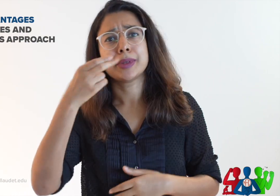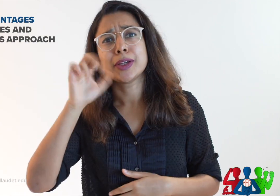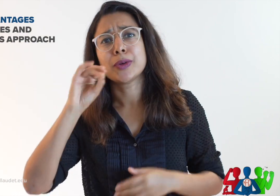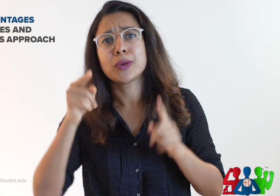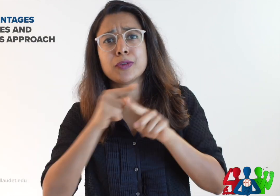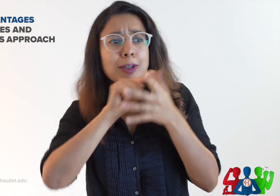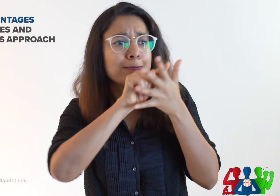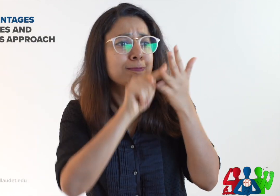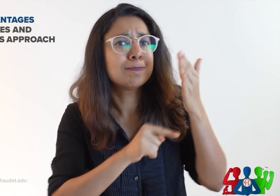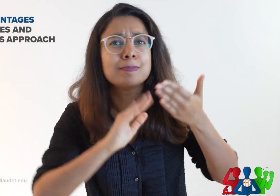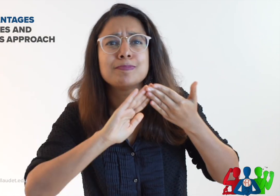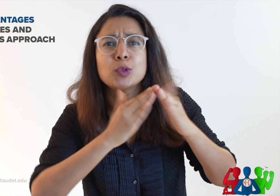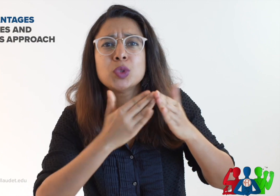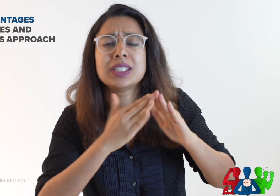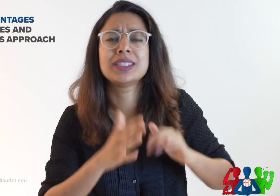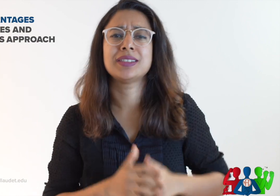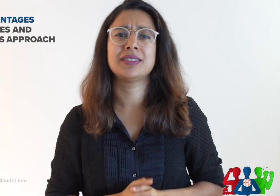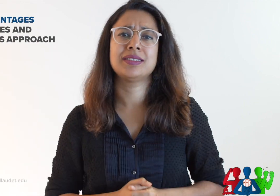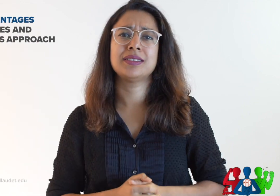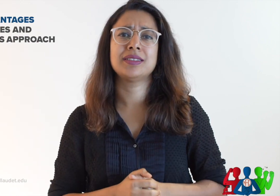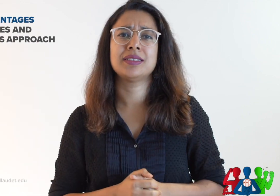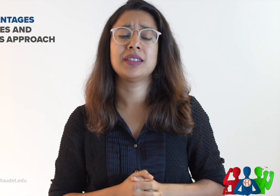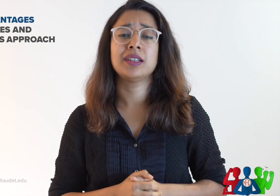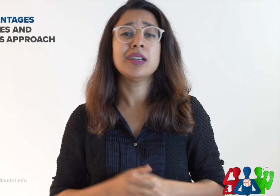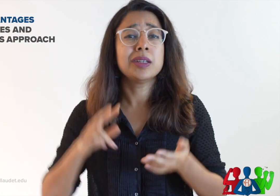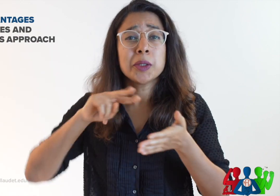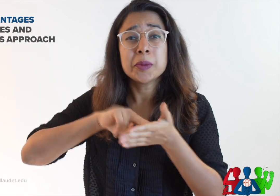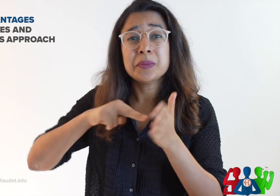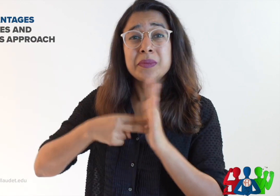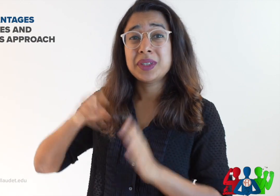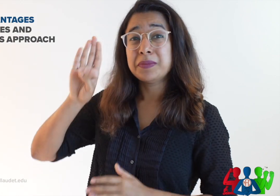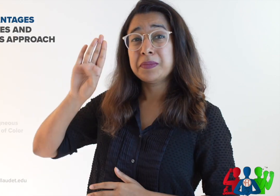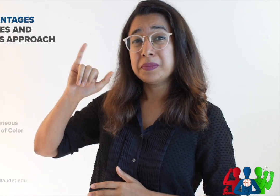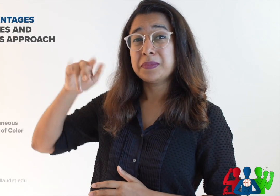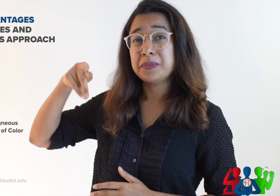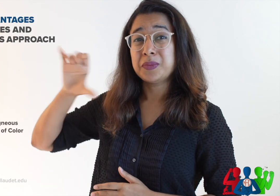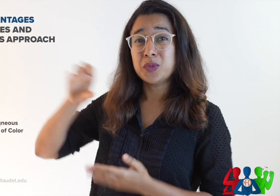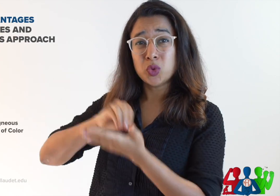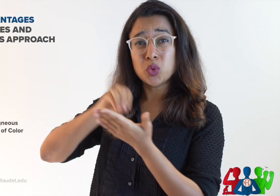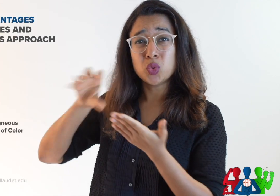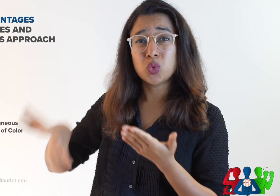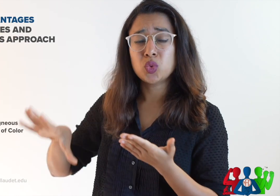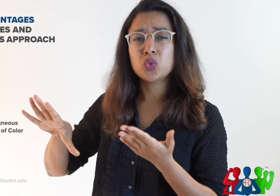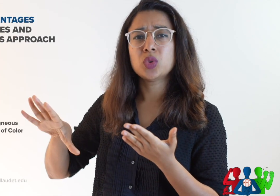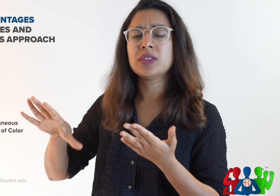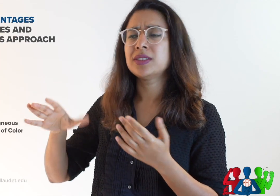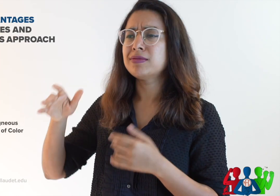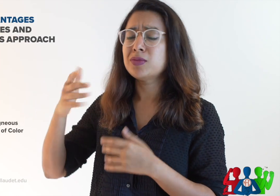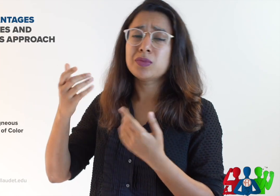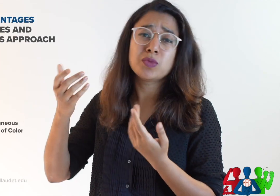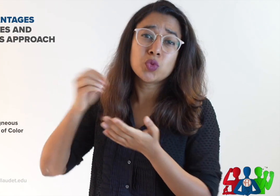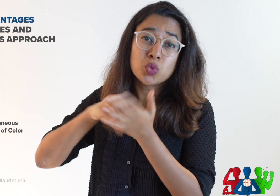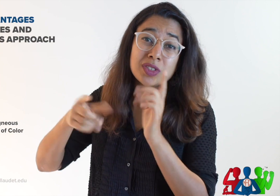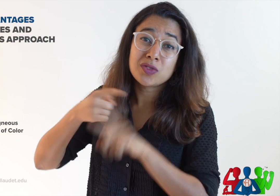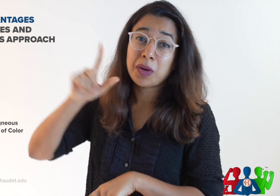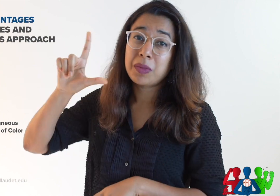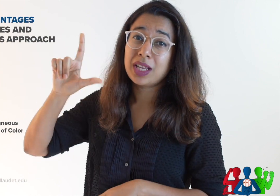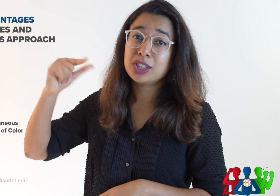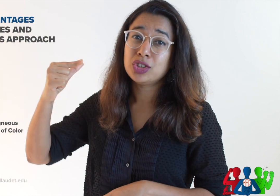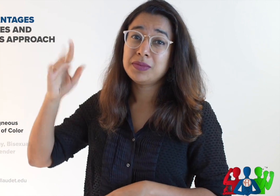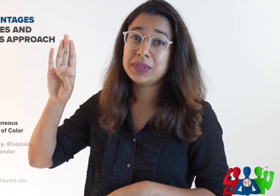We often also focus on standardized heroes in each of the communities that we focus on.